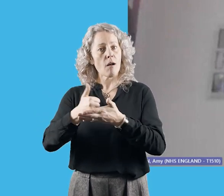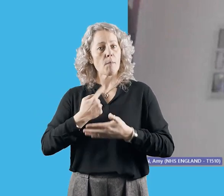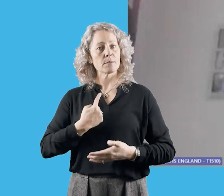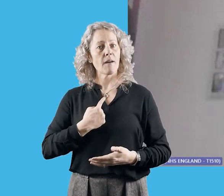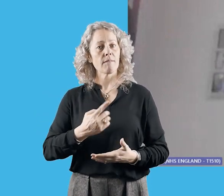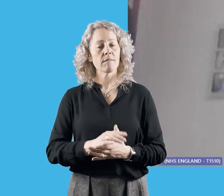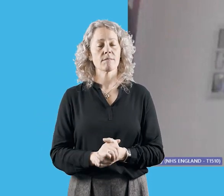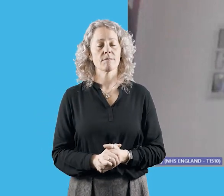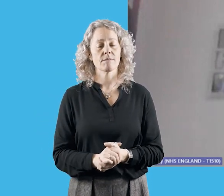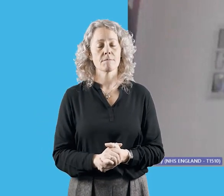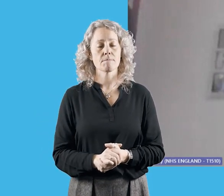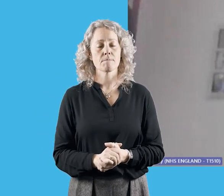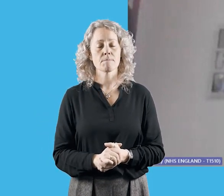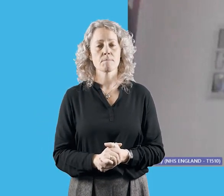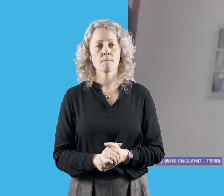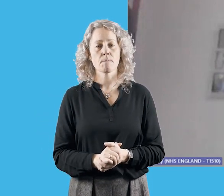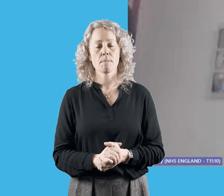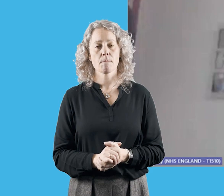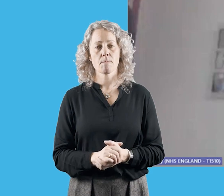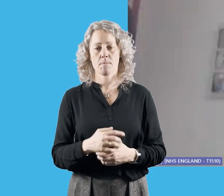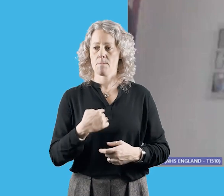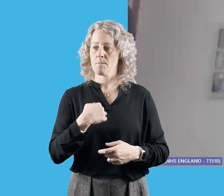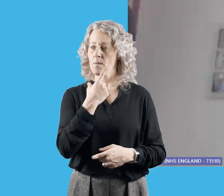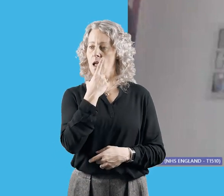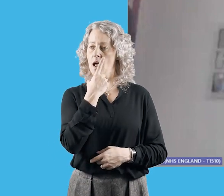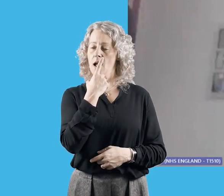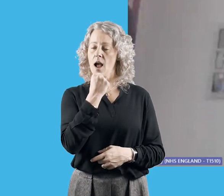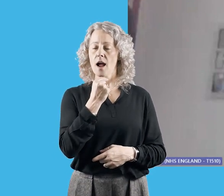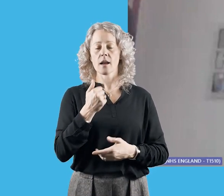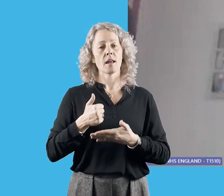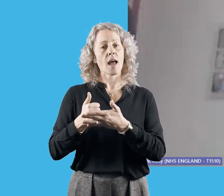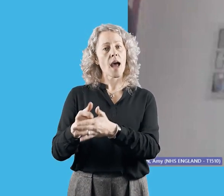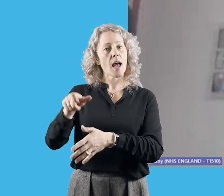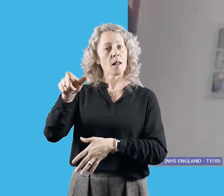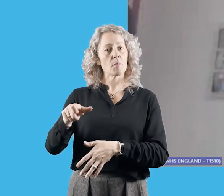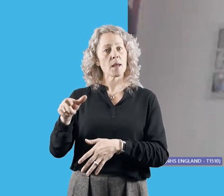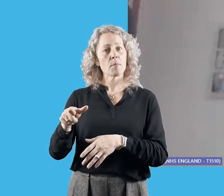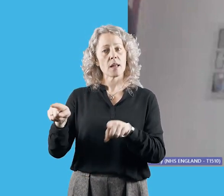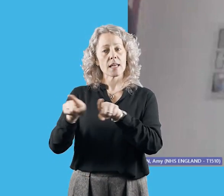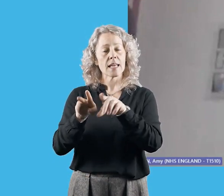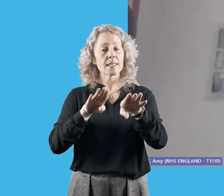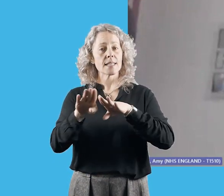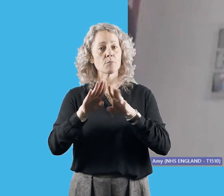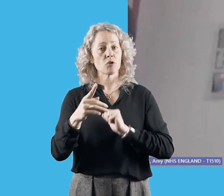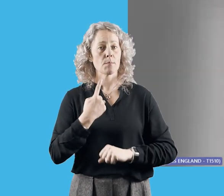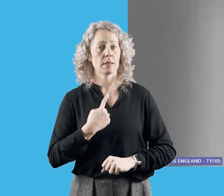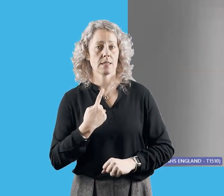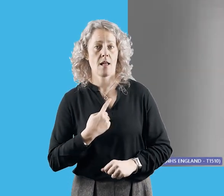happens and I can like help other people that's doing the same training